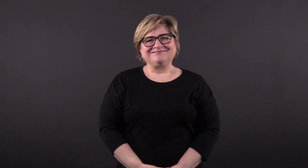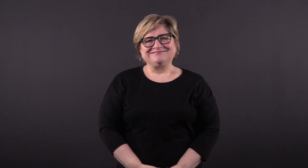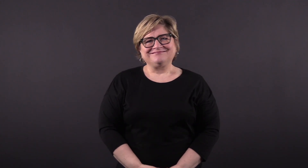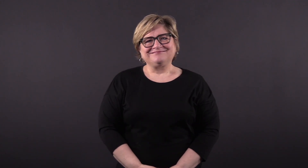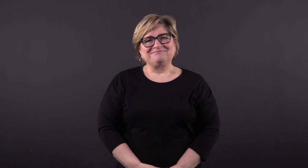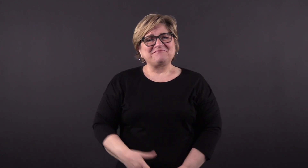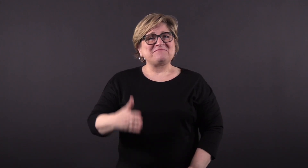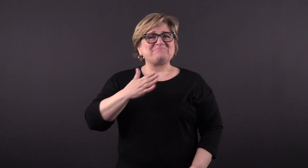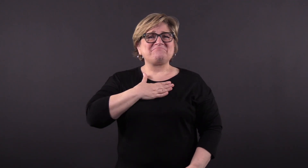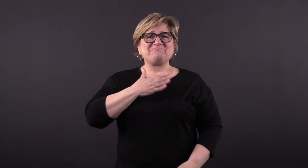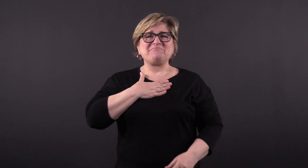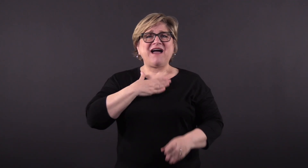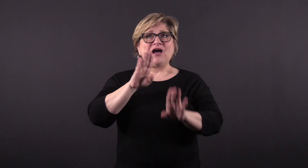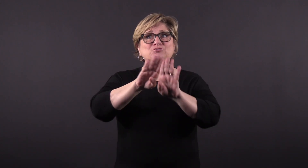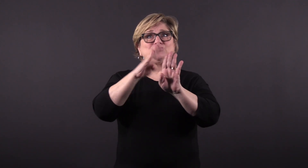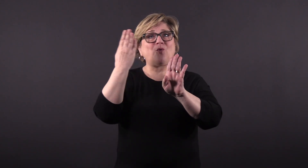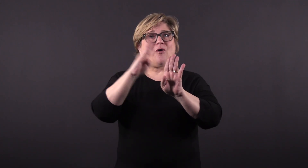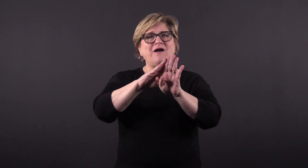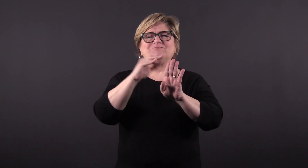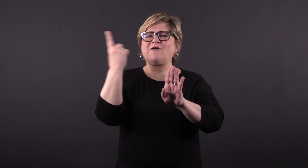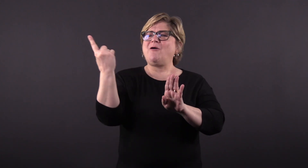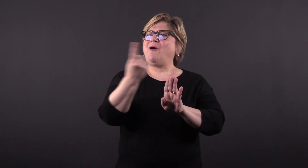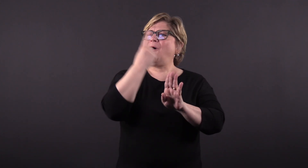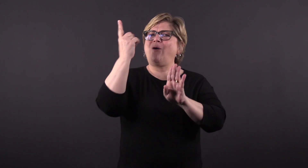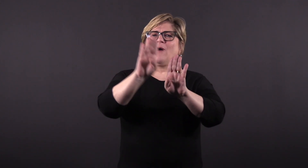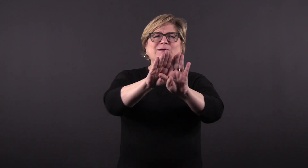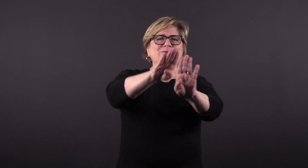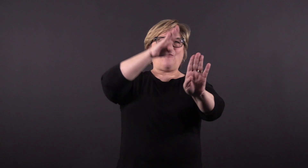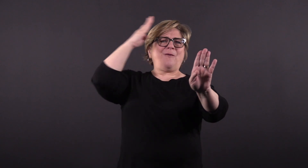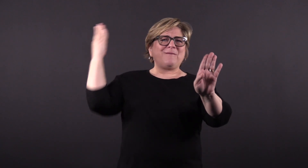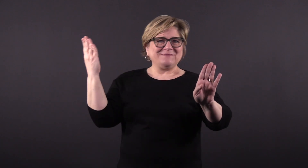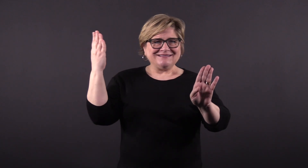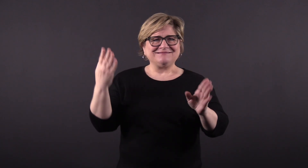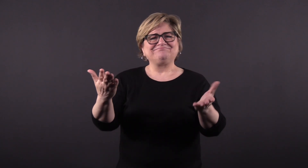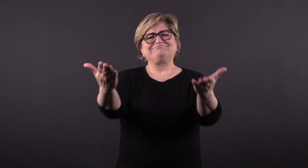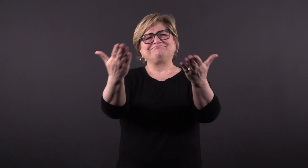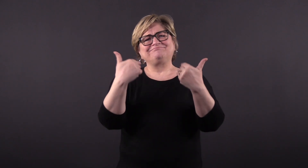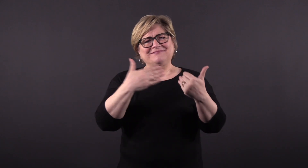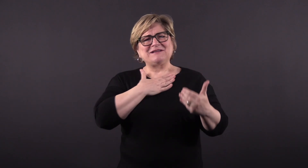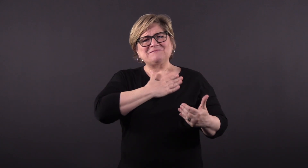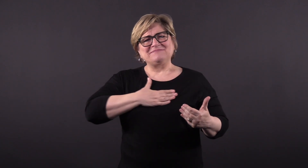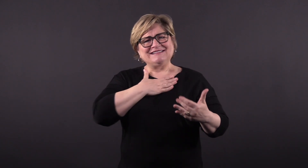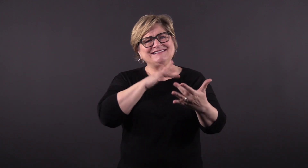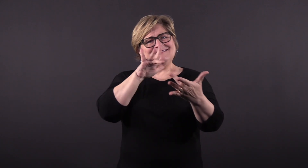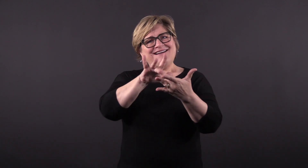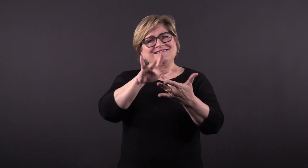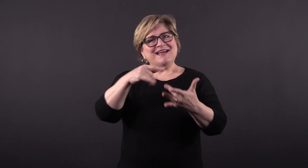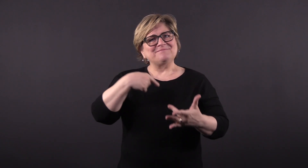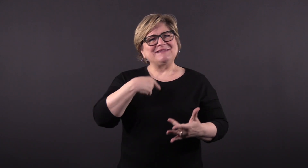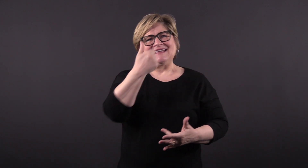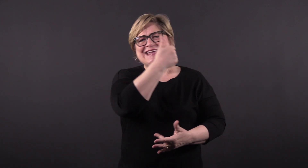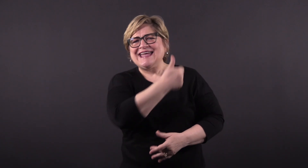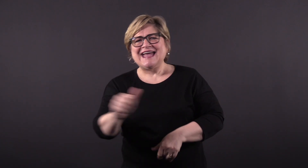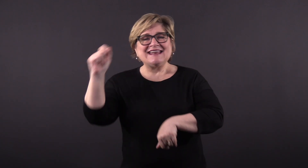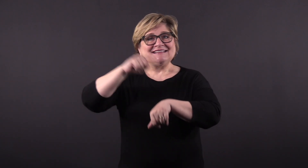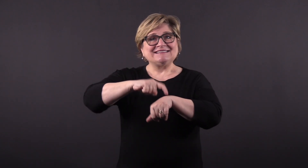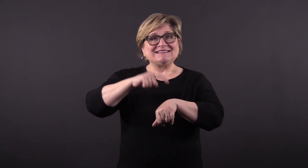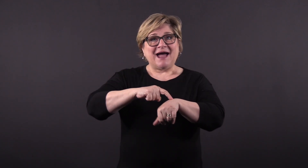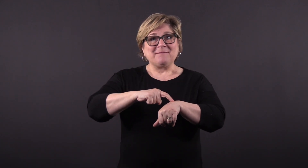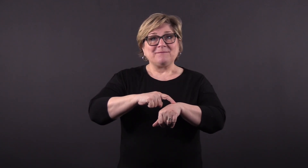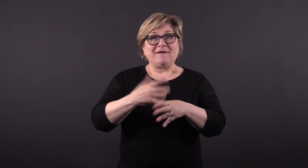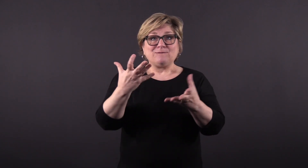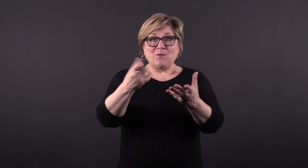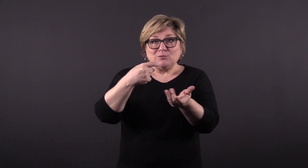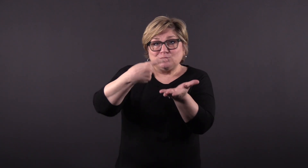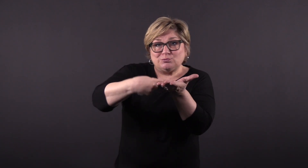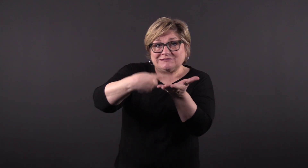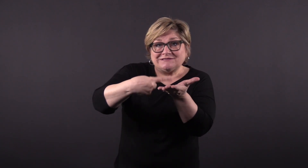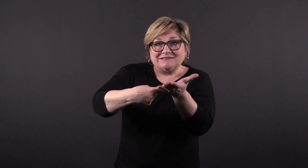My door is always open. Please contact me anytime you would like to discuss deaf,